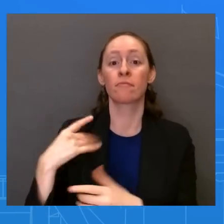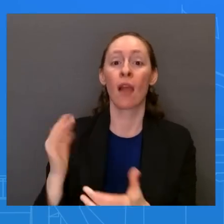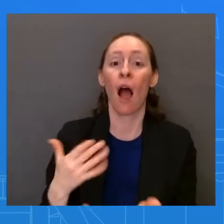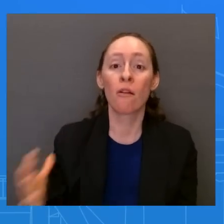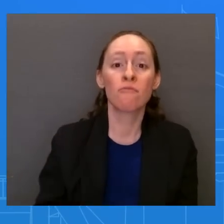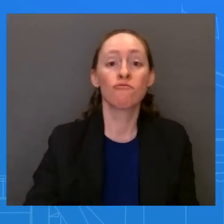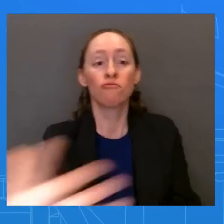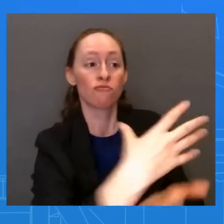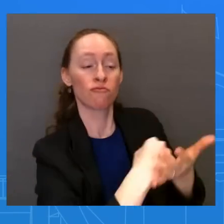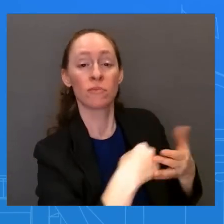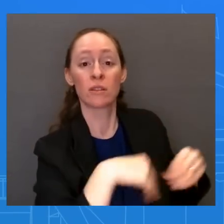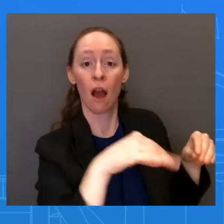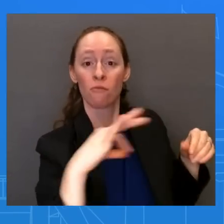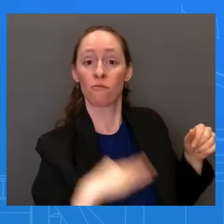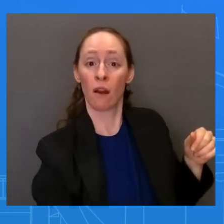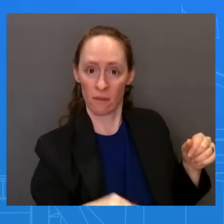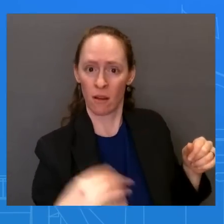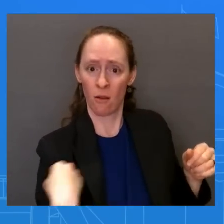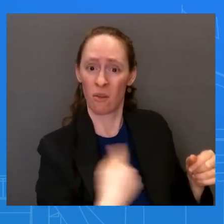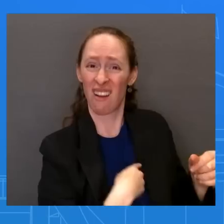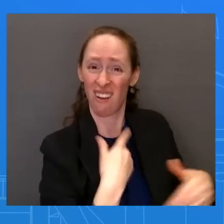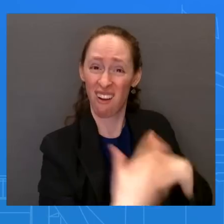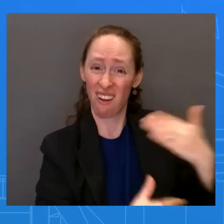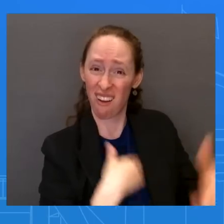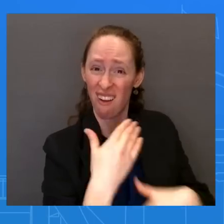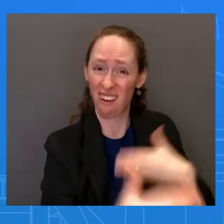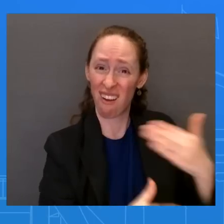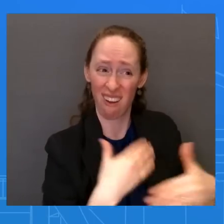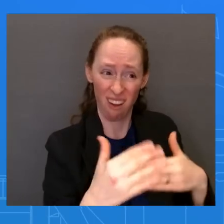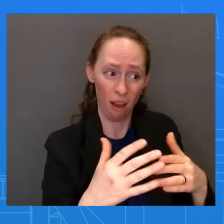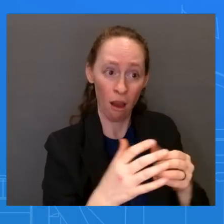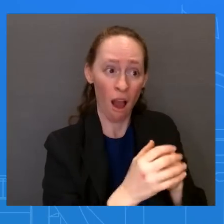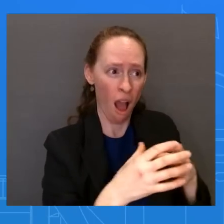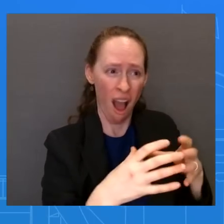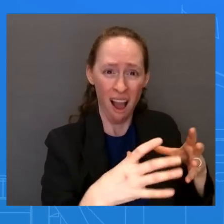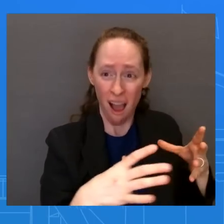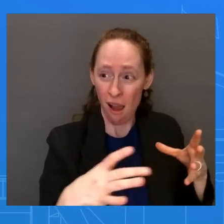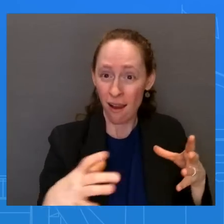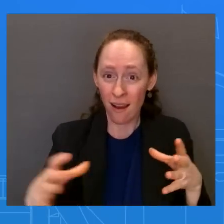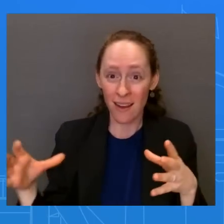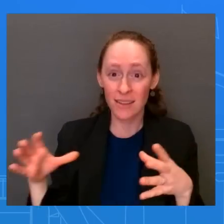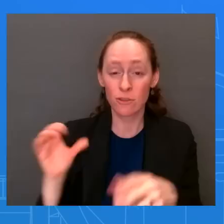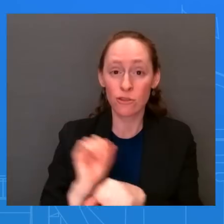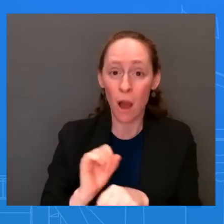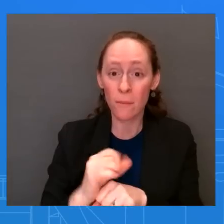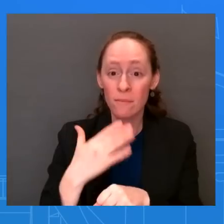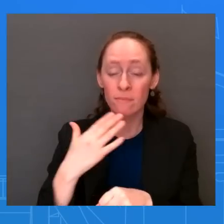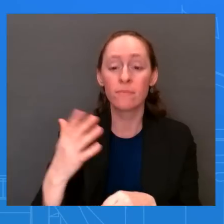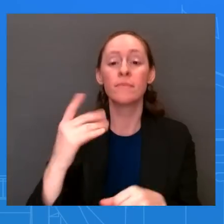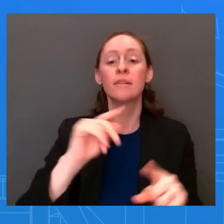We've also seen companies like TSMC, IBM, and Hyundai announce --